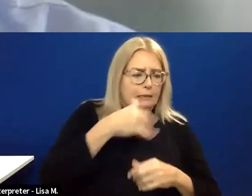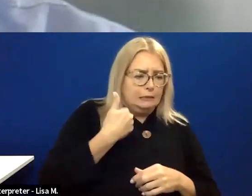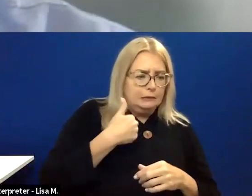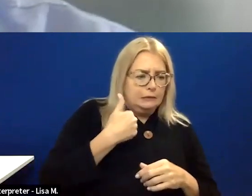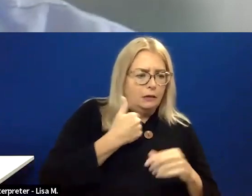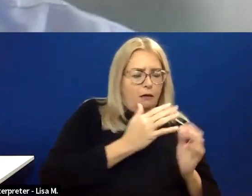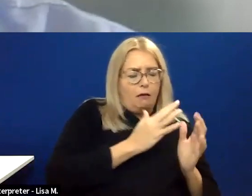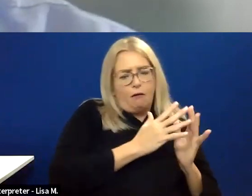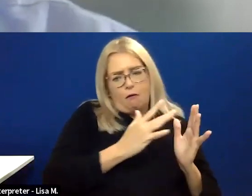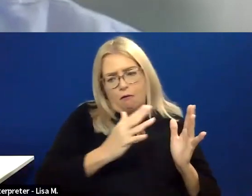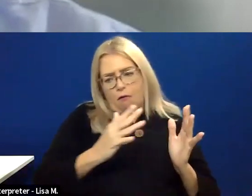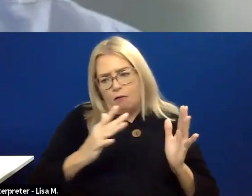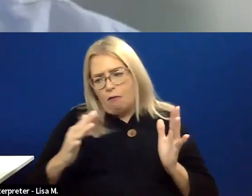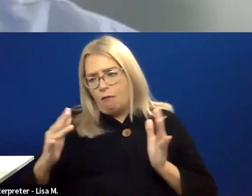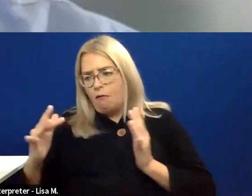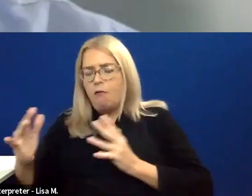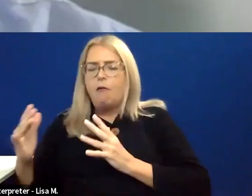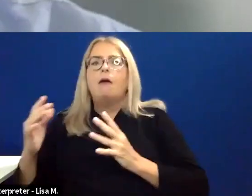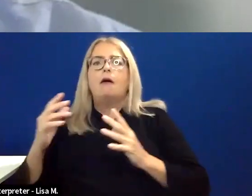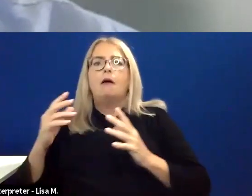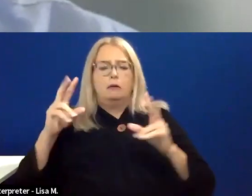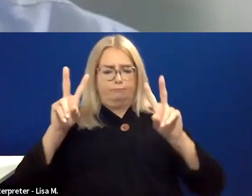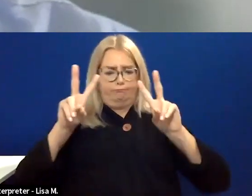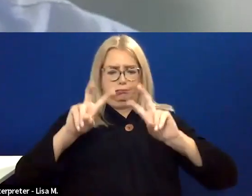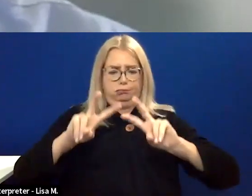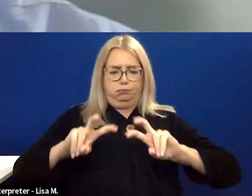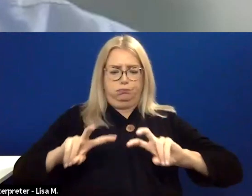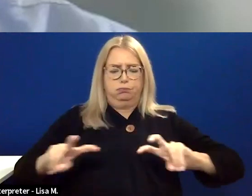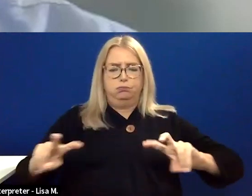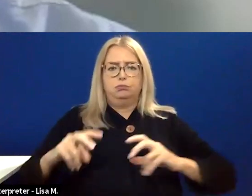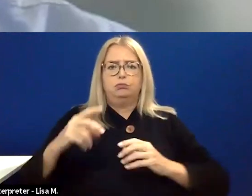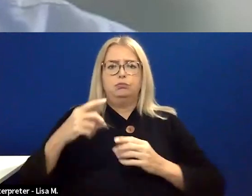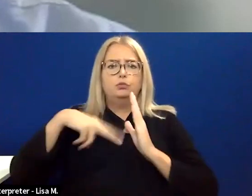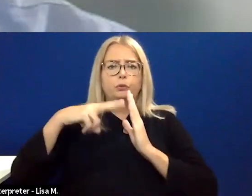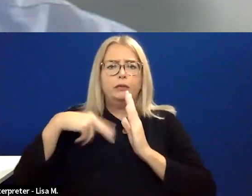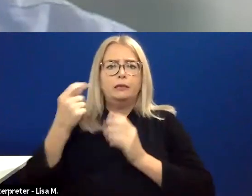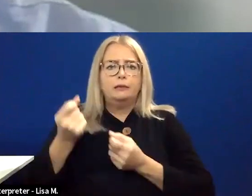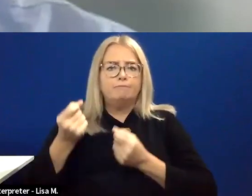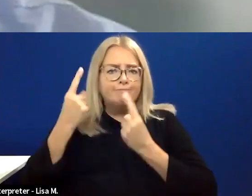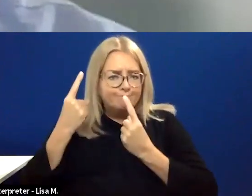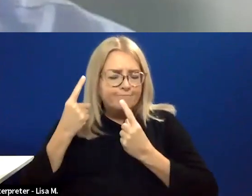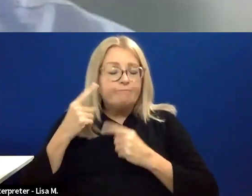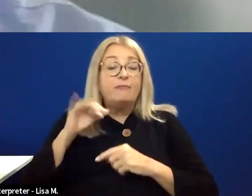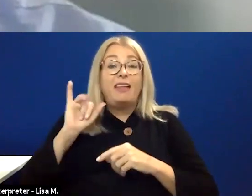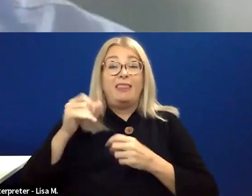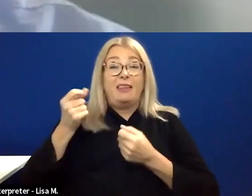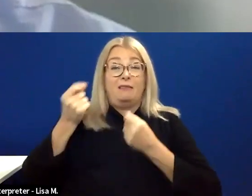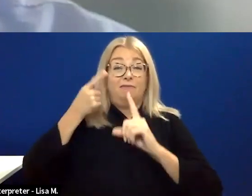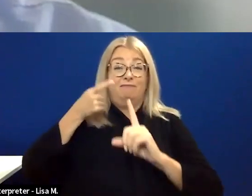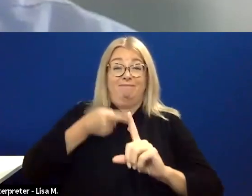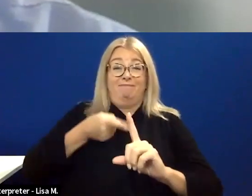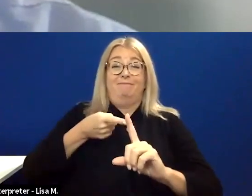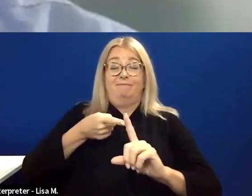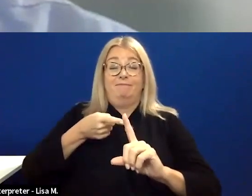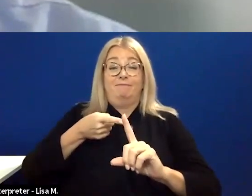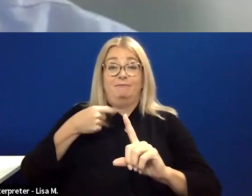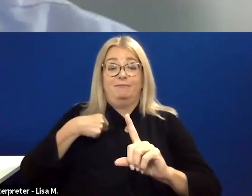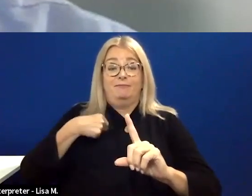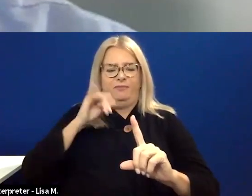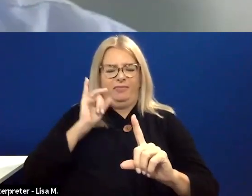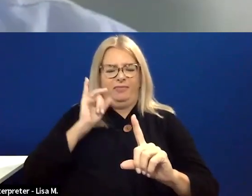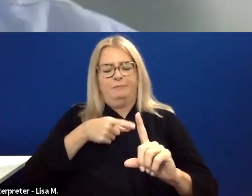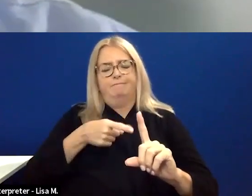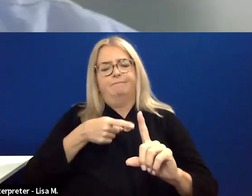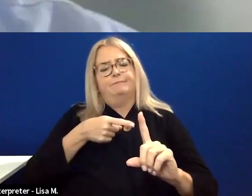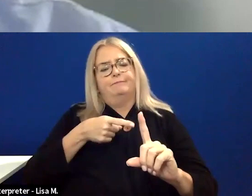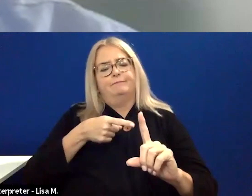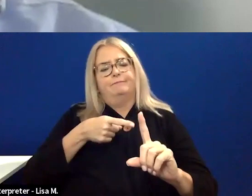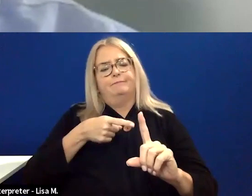and uh initially I saw comprehension like most many of you probably do uh and uh most of the